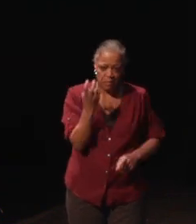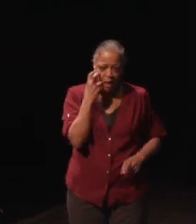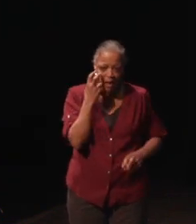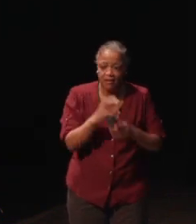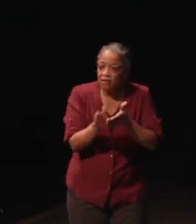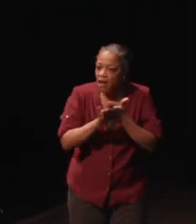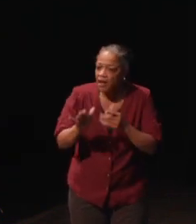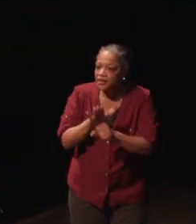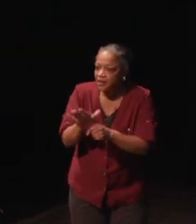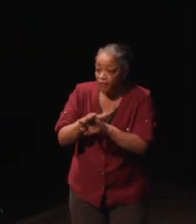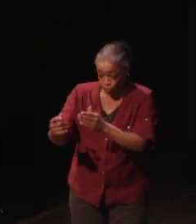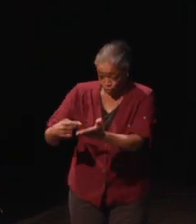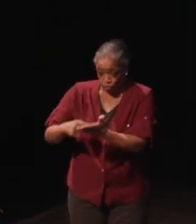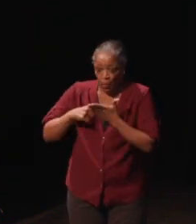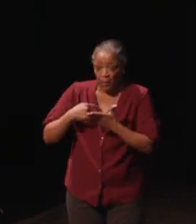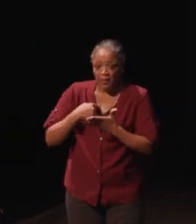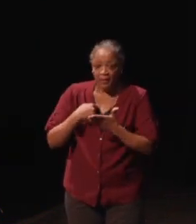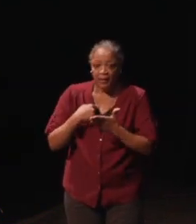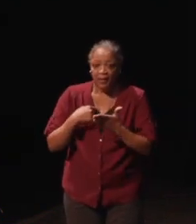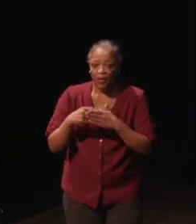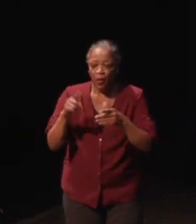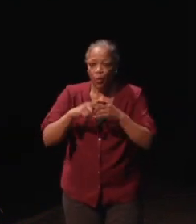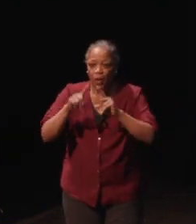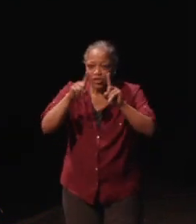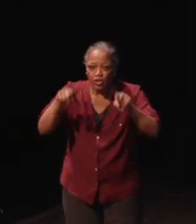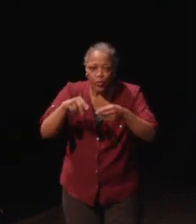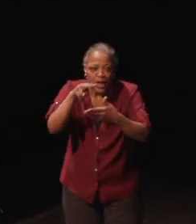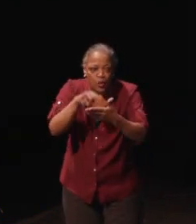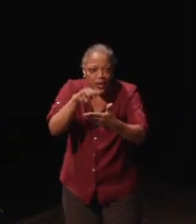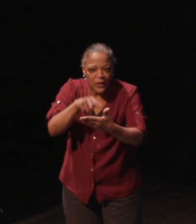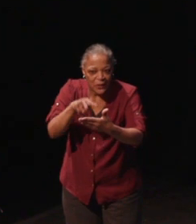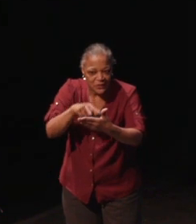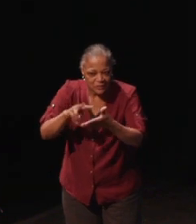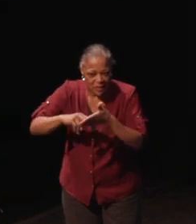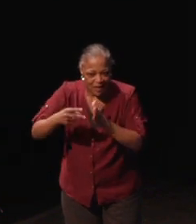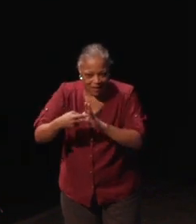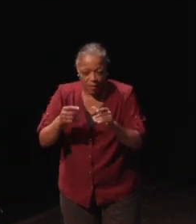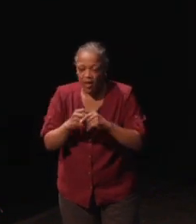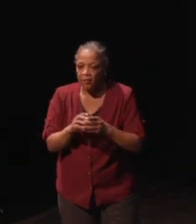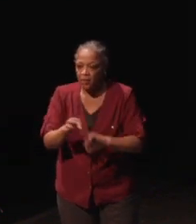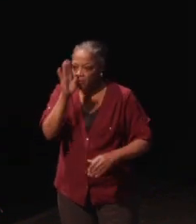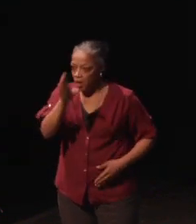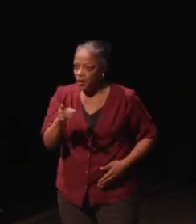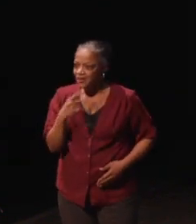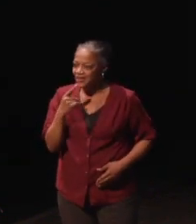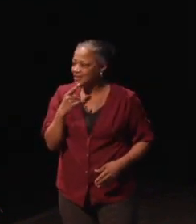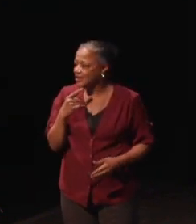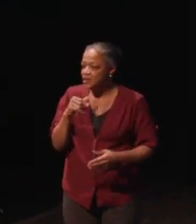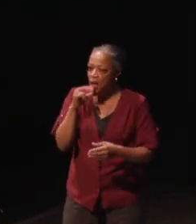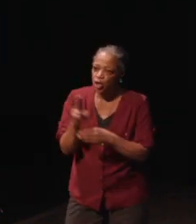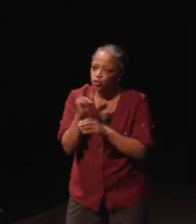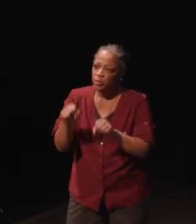enough not only to show me what screen readers are but also to be very blunt and say this is completely unusable.